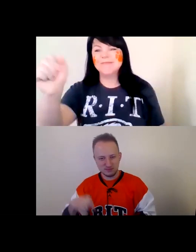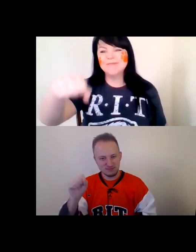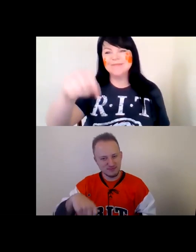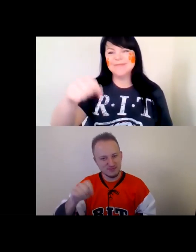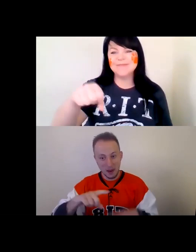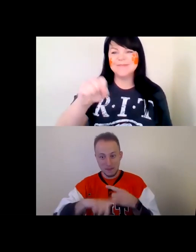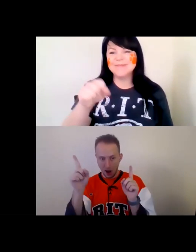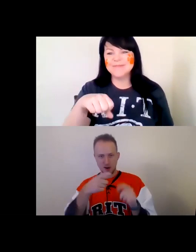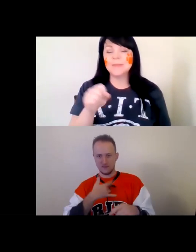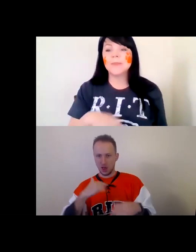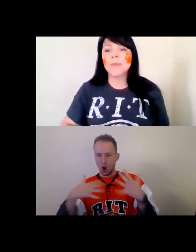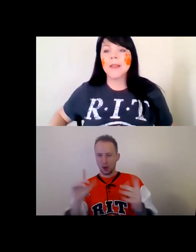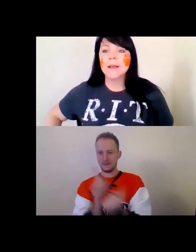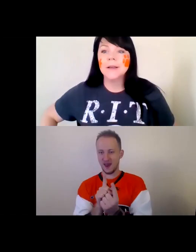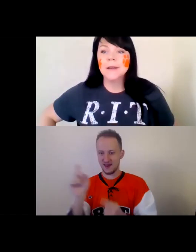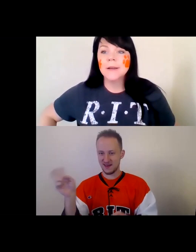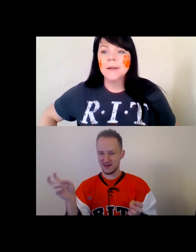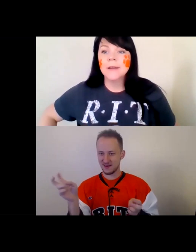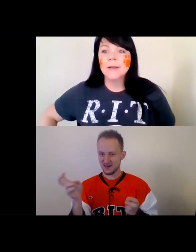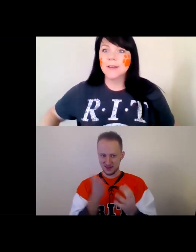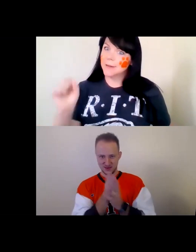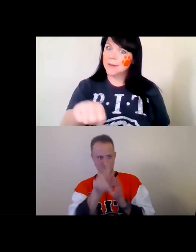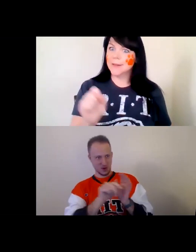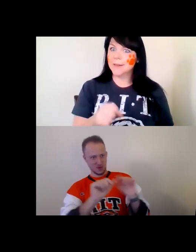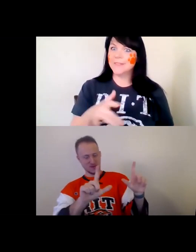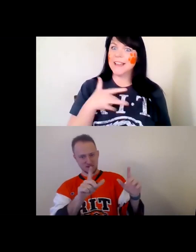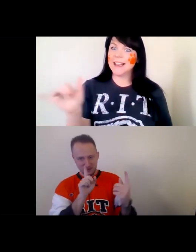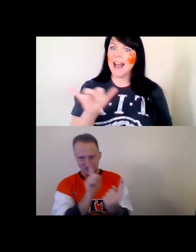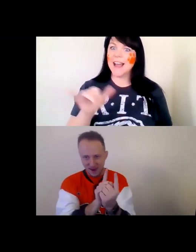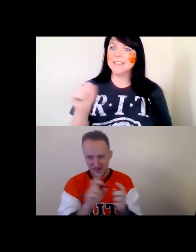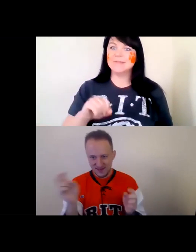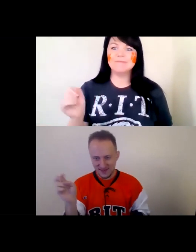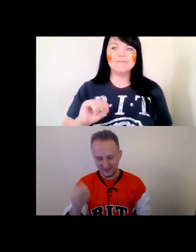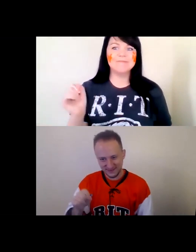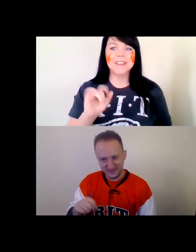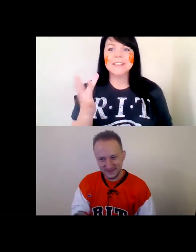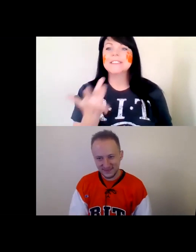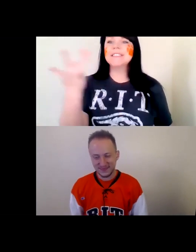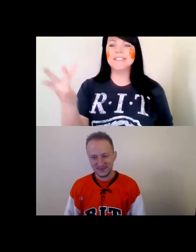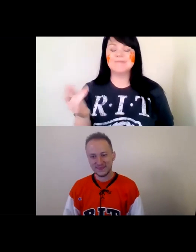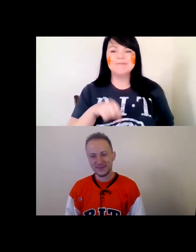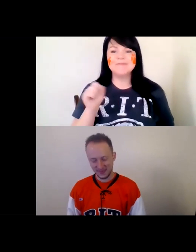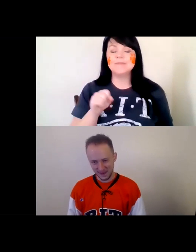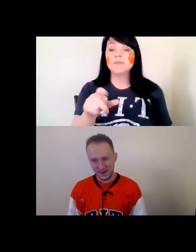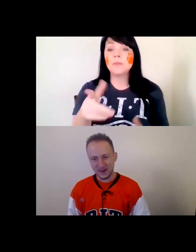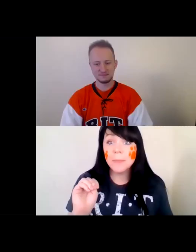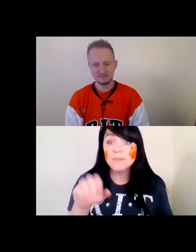Matt: I almost feel like I've already met them by looking at their videos. Michelle: yes, for a bit!